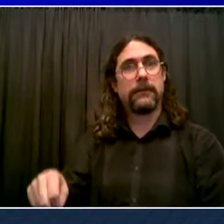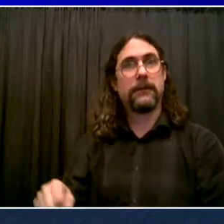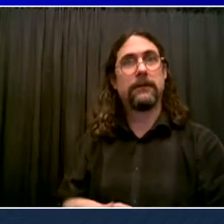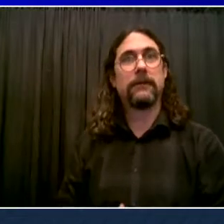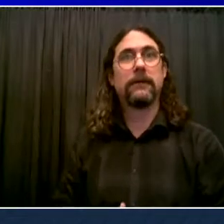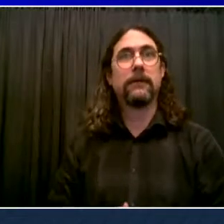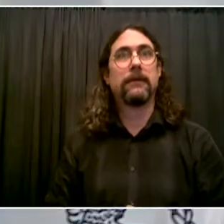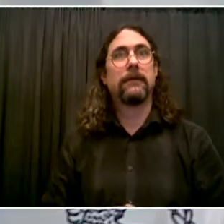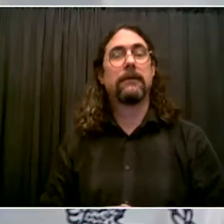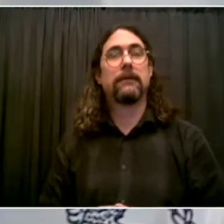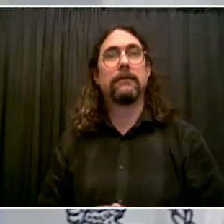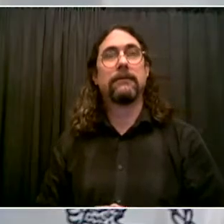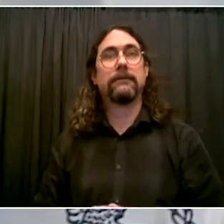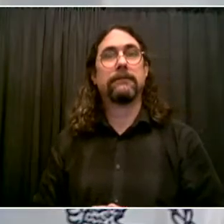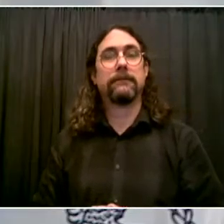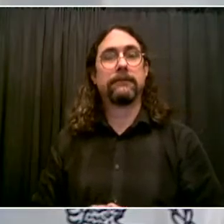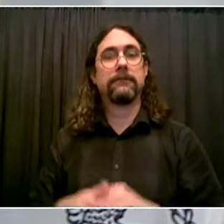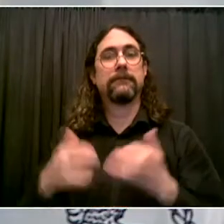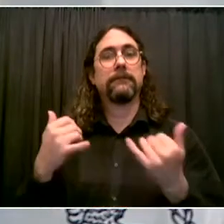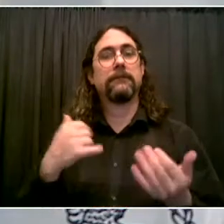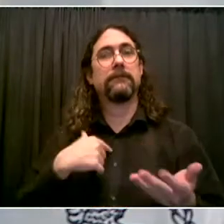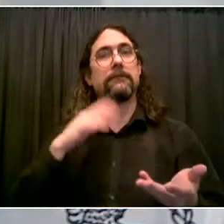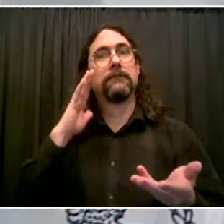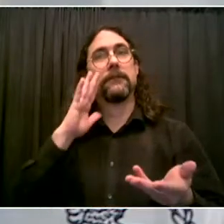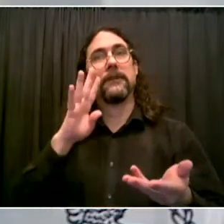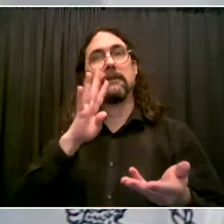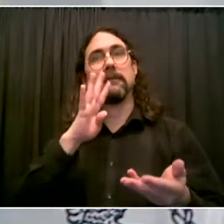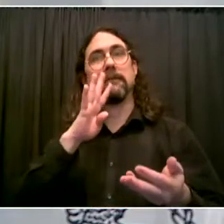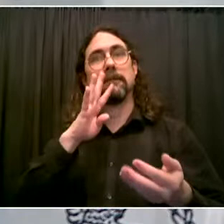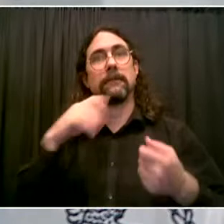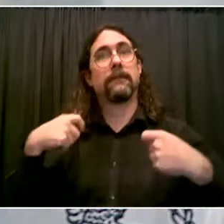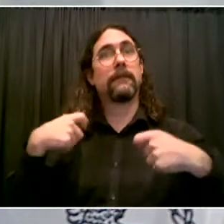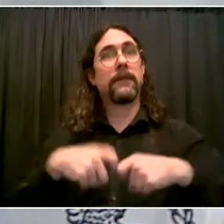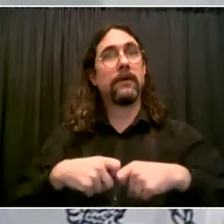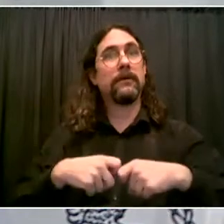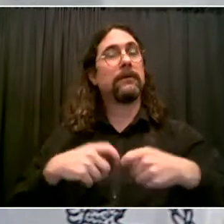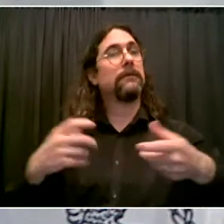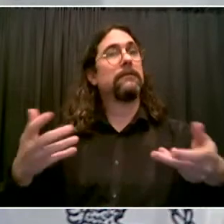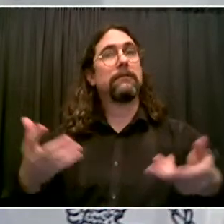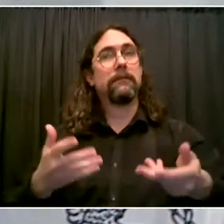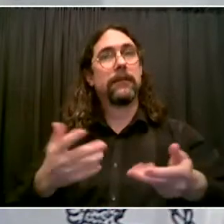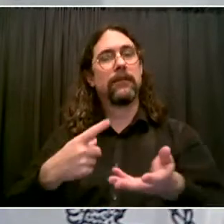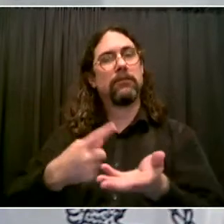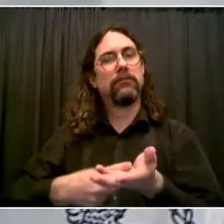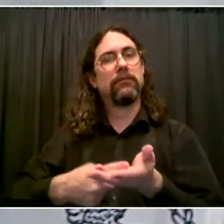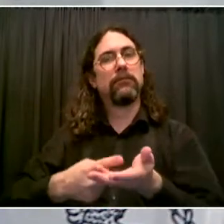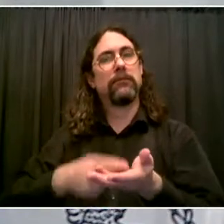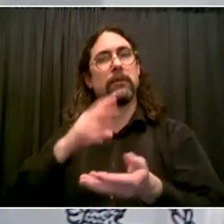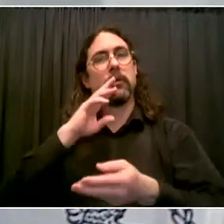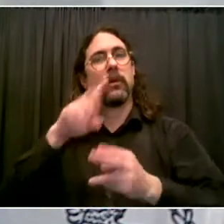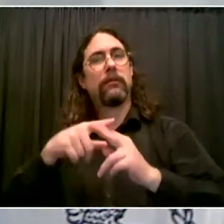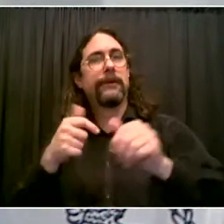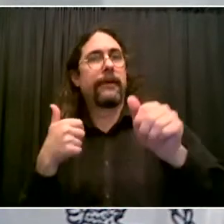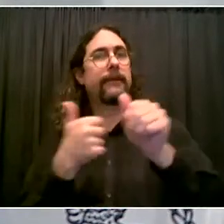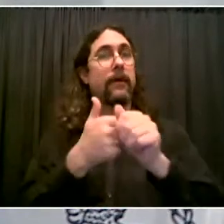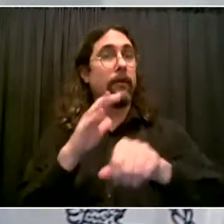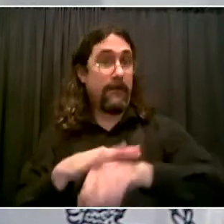ROLLING AVERAGE